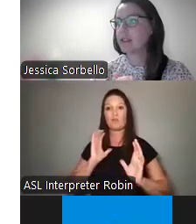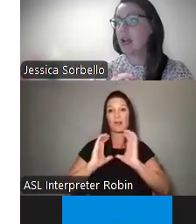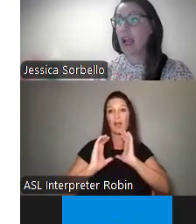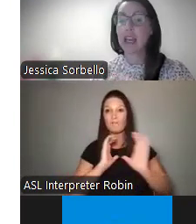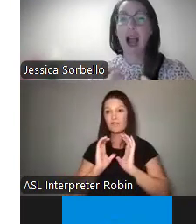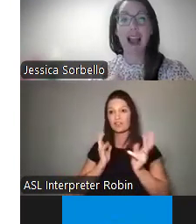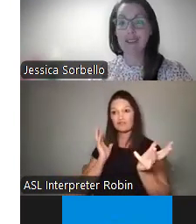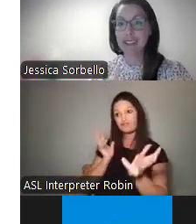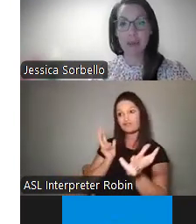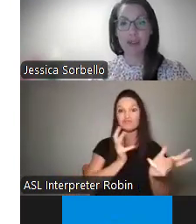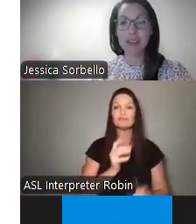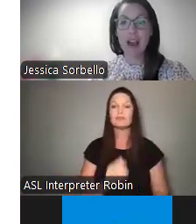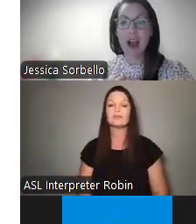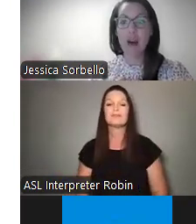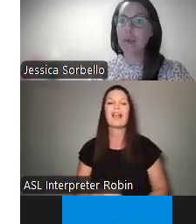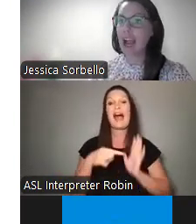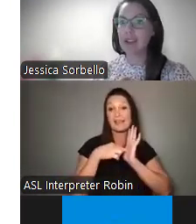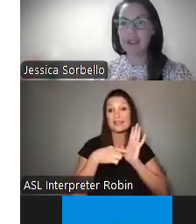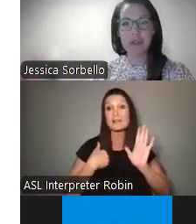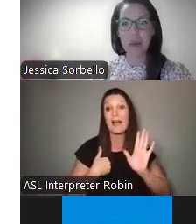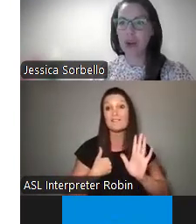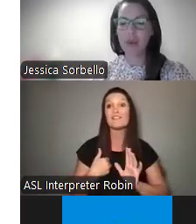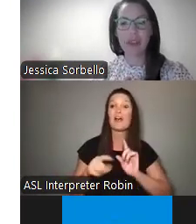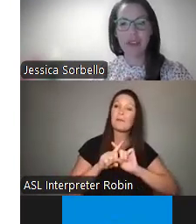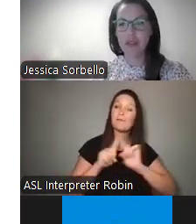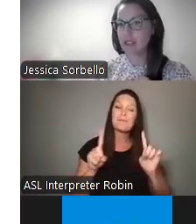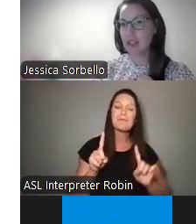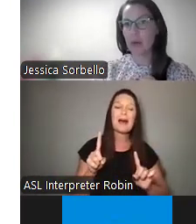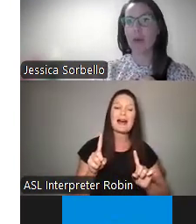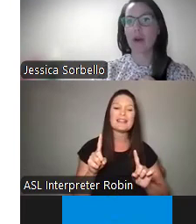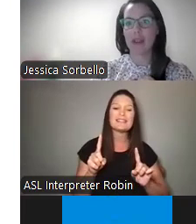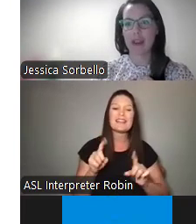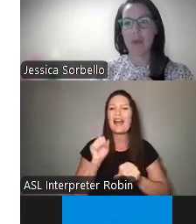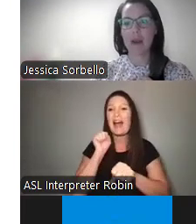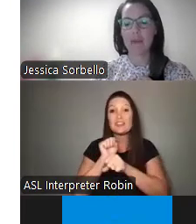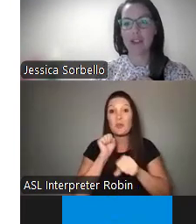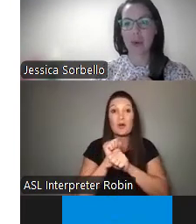make sure we are able to address some of these things